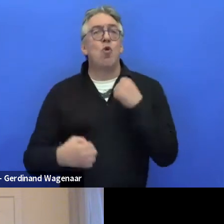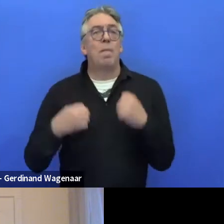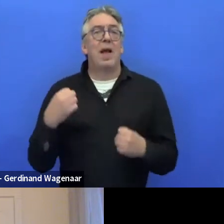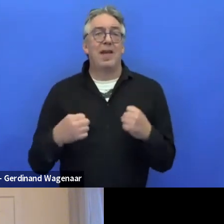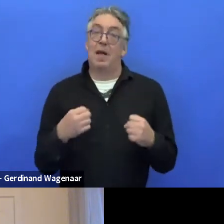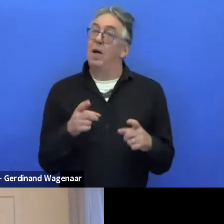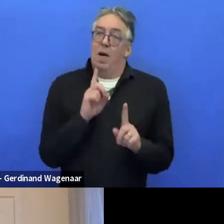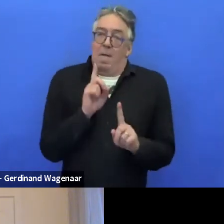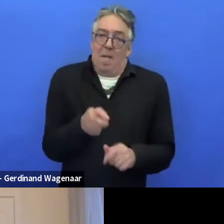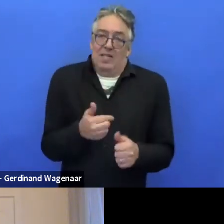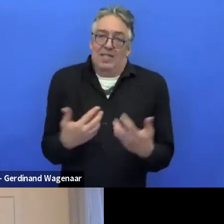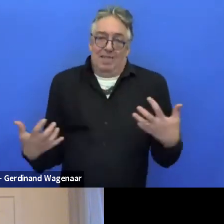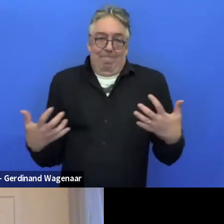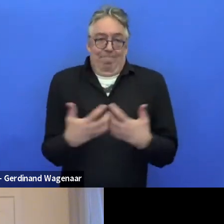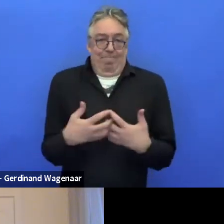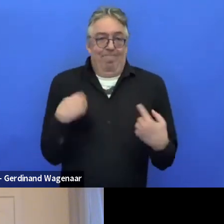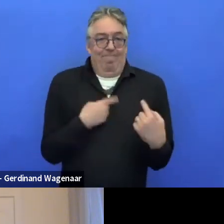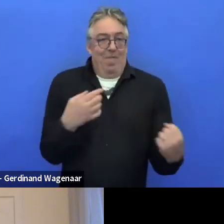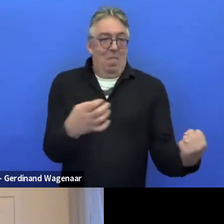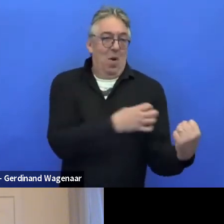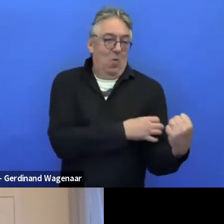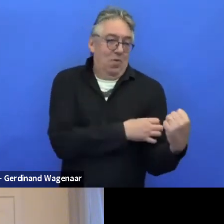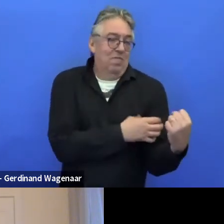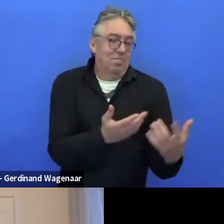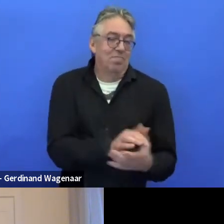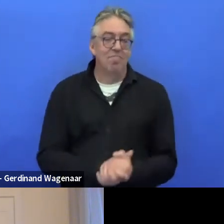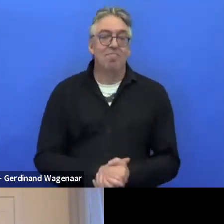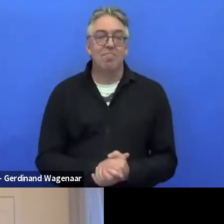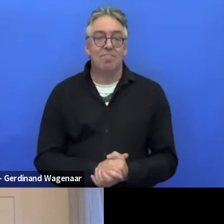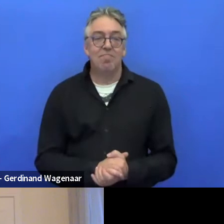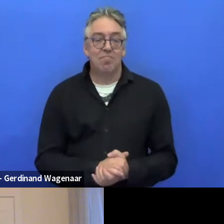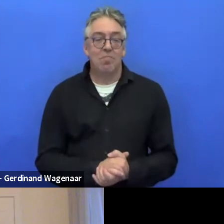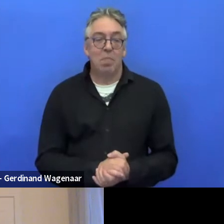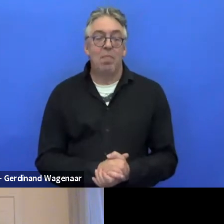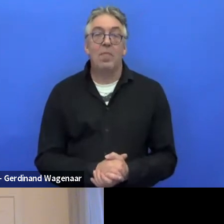Already maybe just to underline again that we receive complaints from citizens